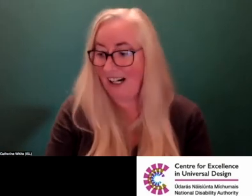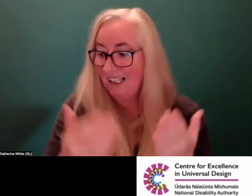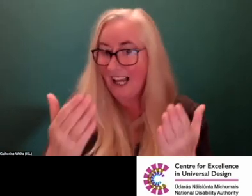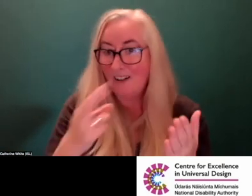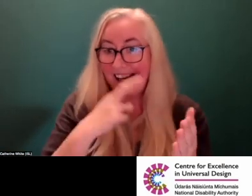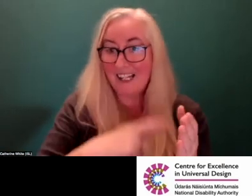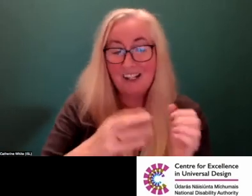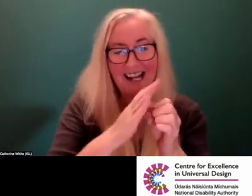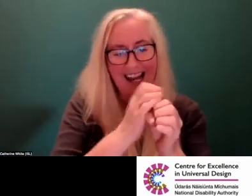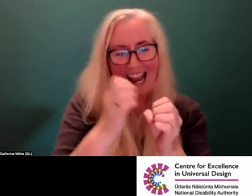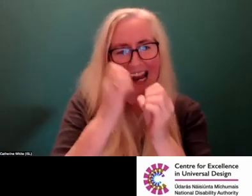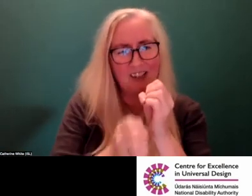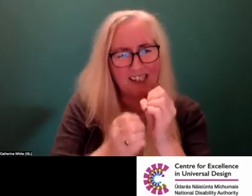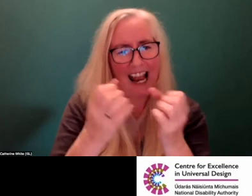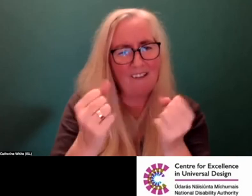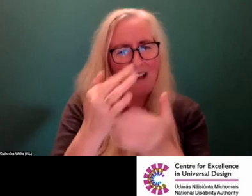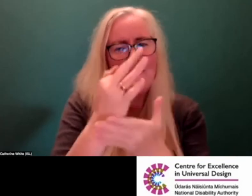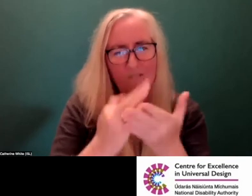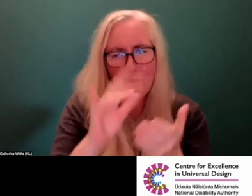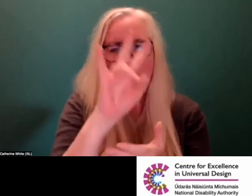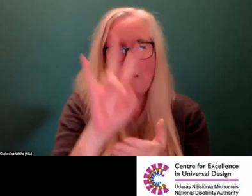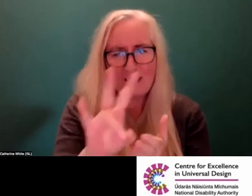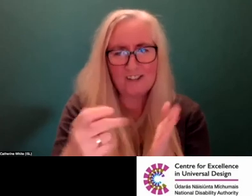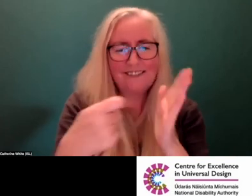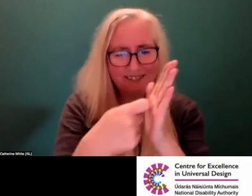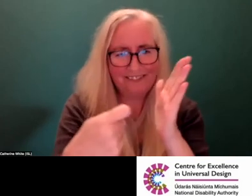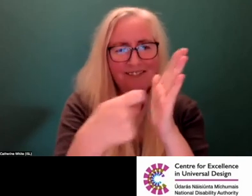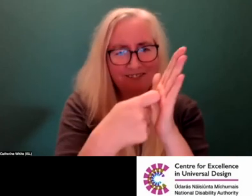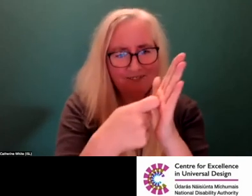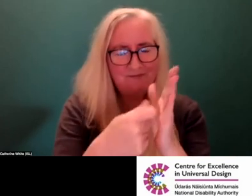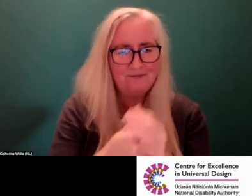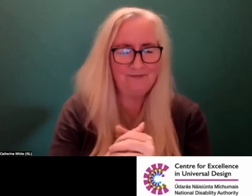Rodd, I think we're coming to the end, and a few questions have come in.